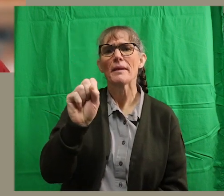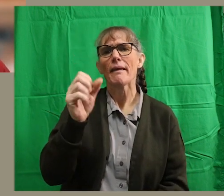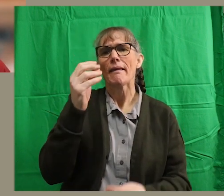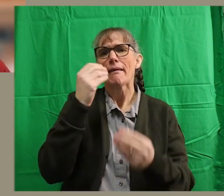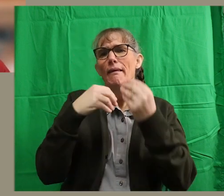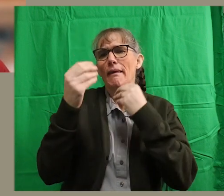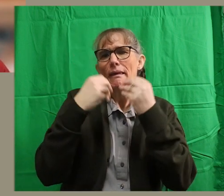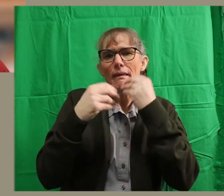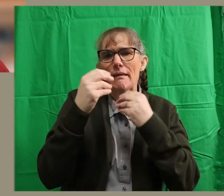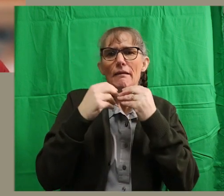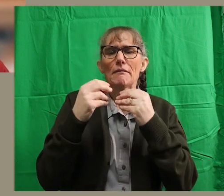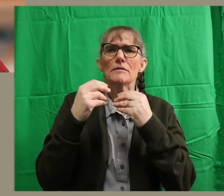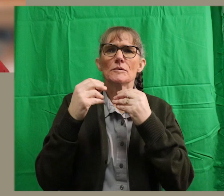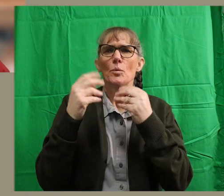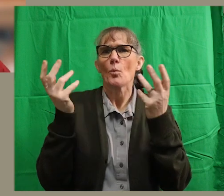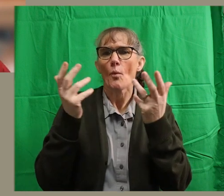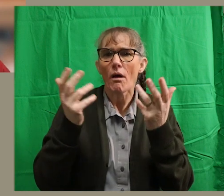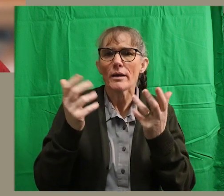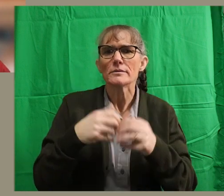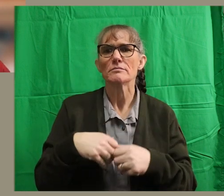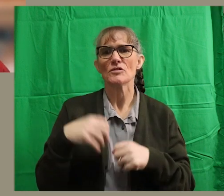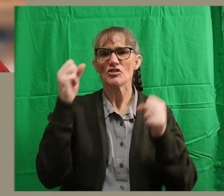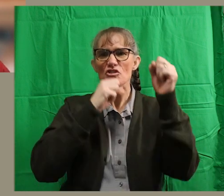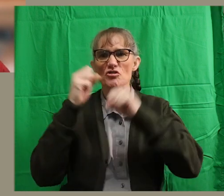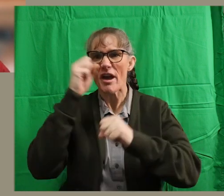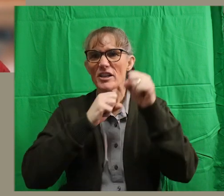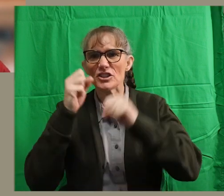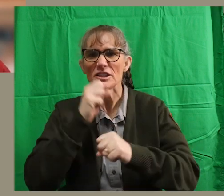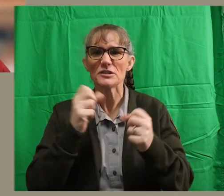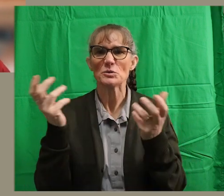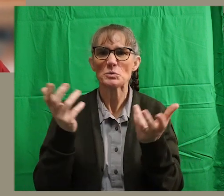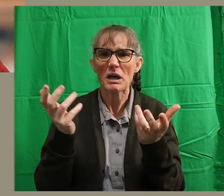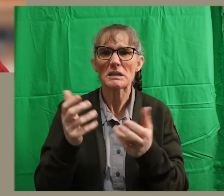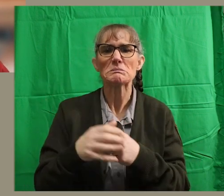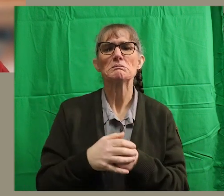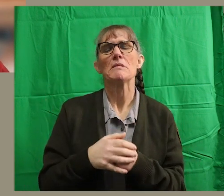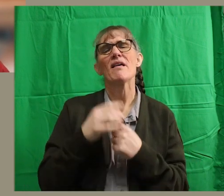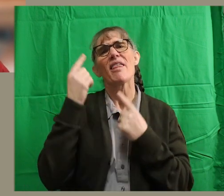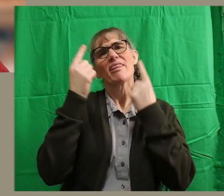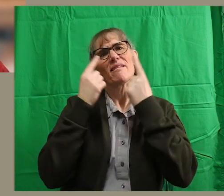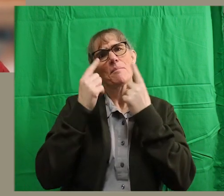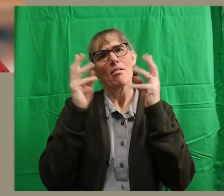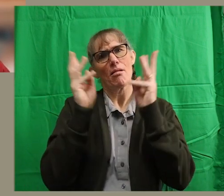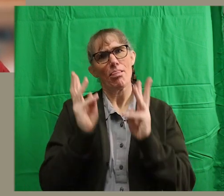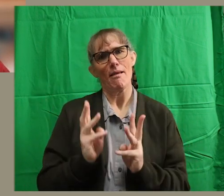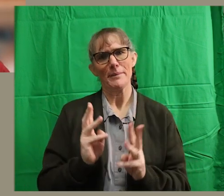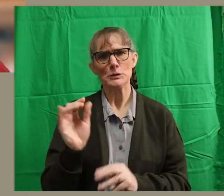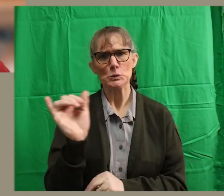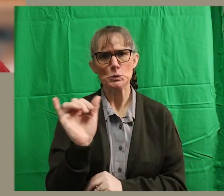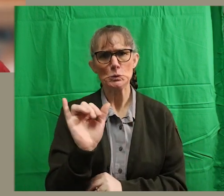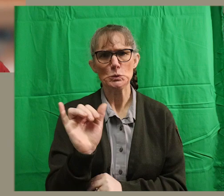dietary strategies um these Stenomylines took on. And then we also want to consider what the climate